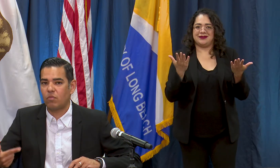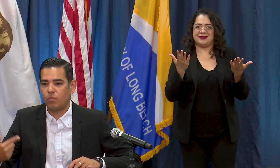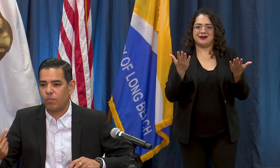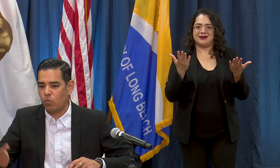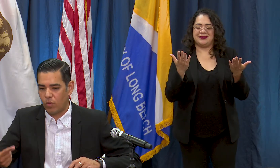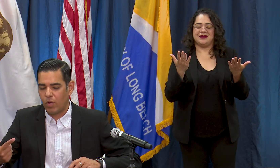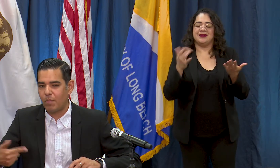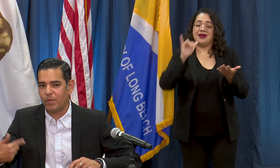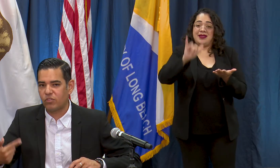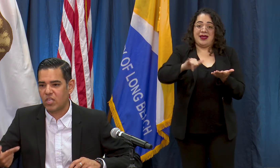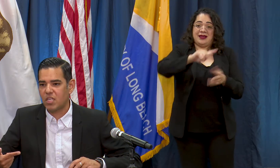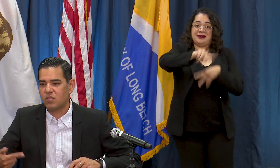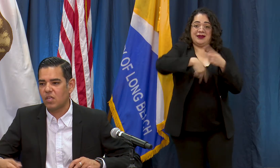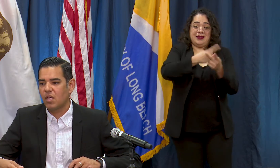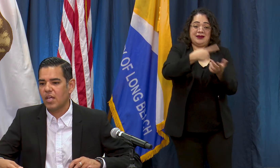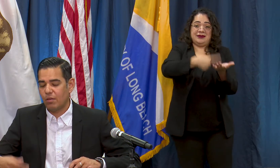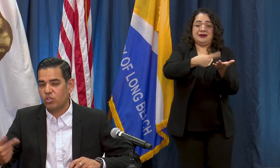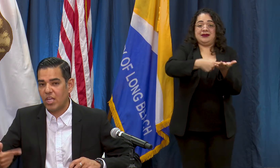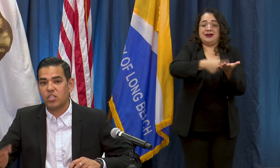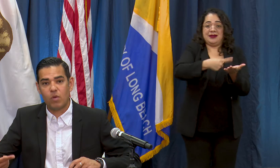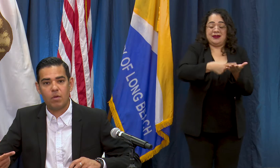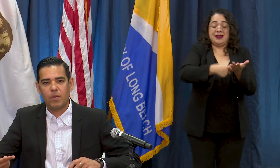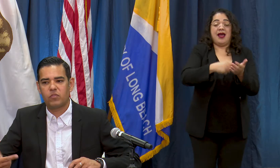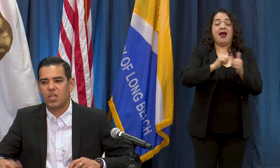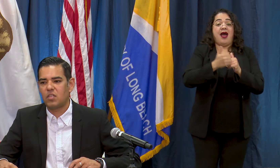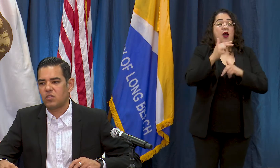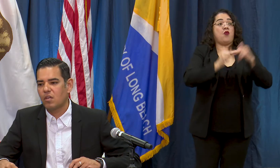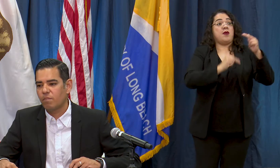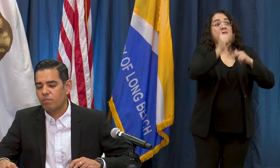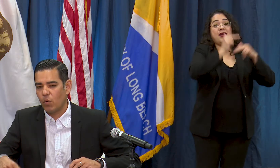we build cities and it will change the way we build cities but we